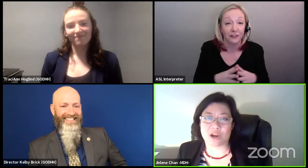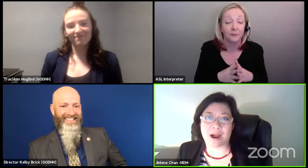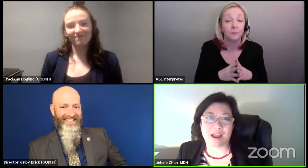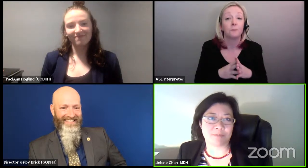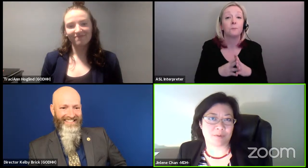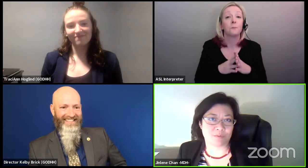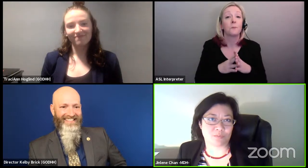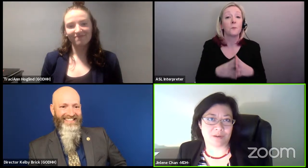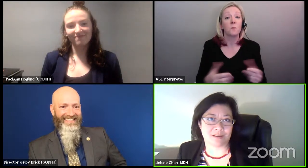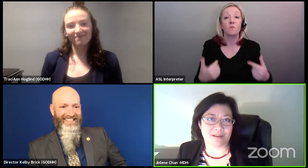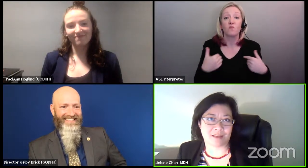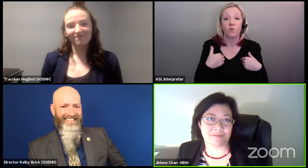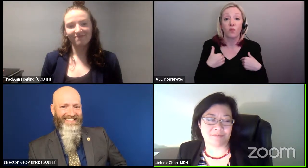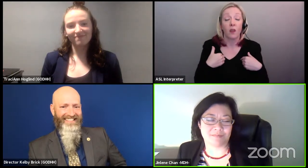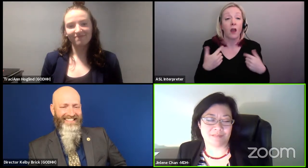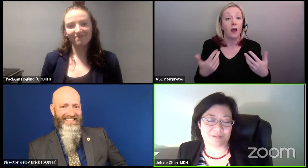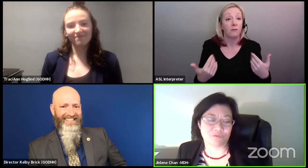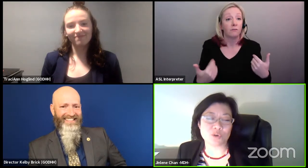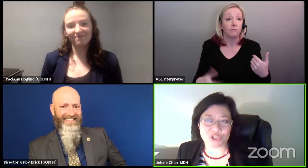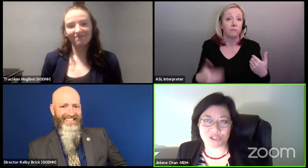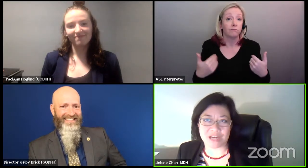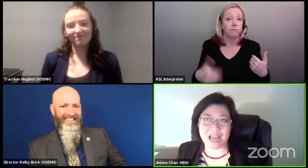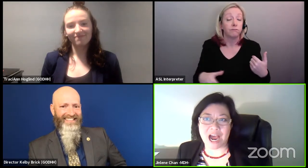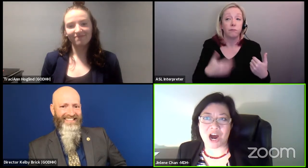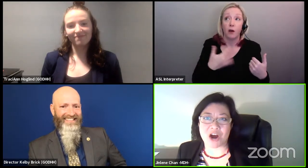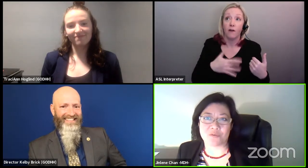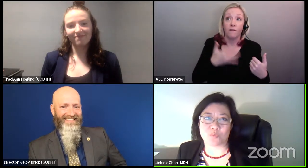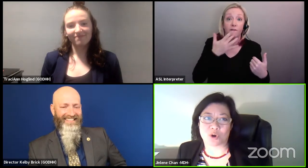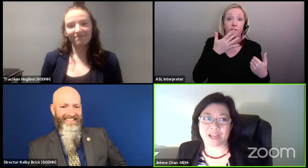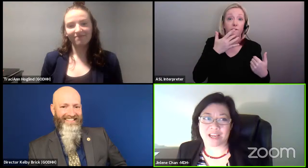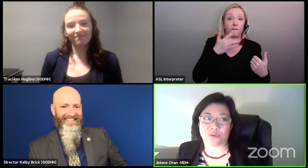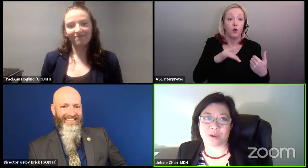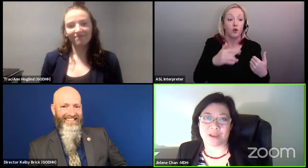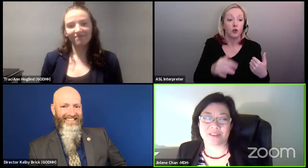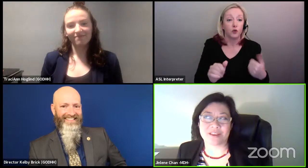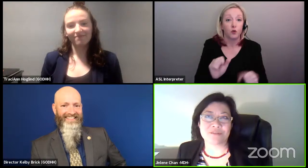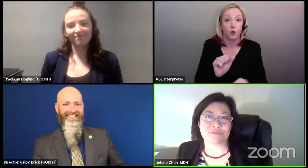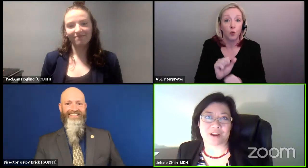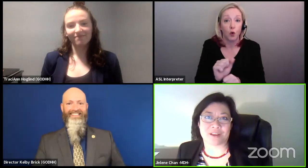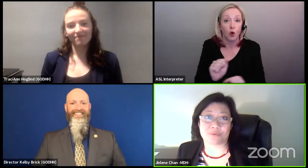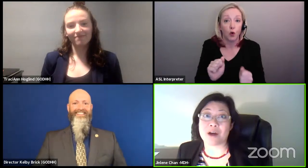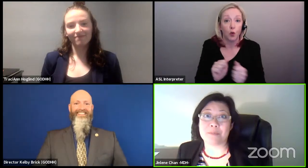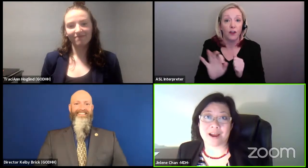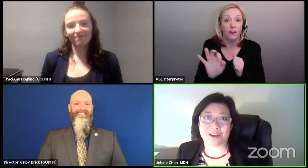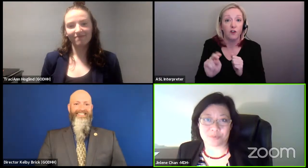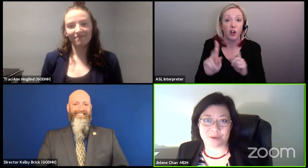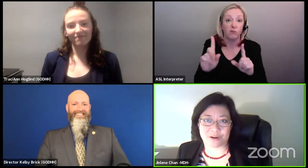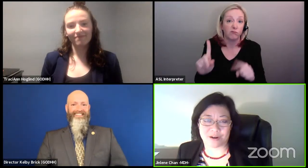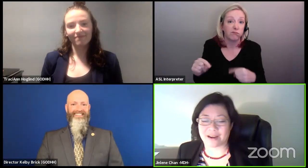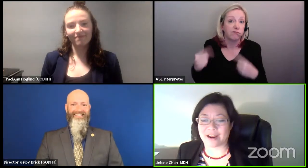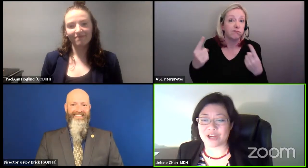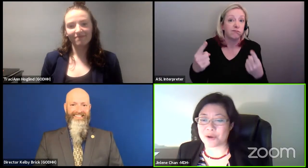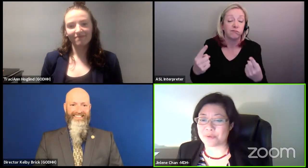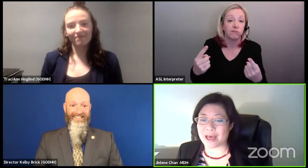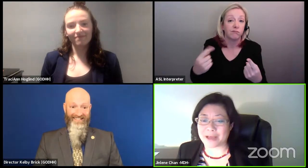you know, I have had the fortune of working with Fran throughout my career, and I know